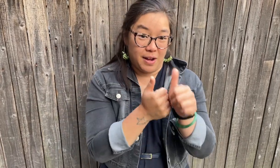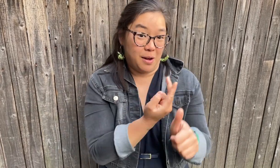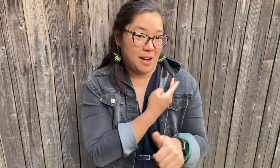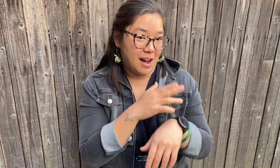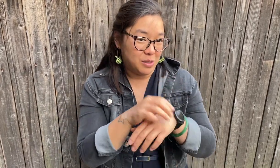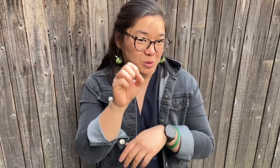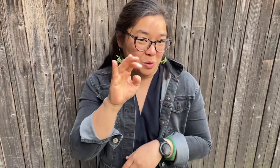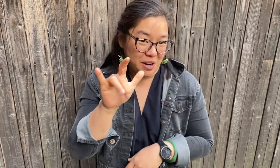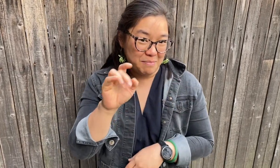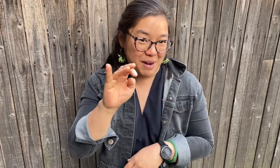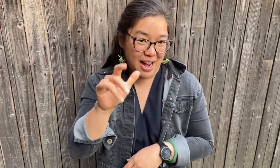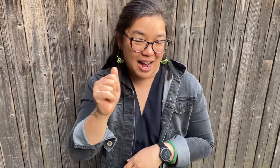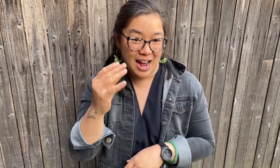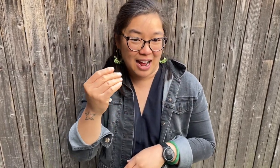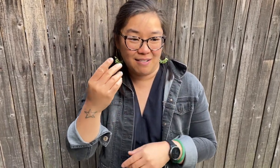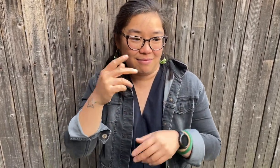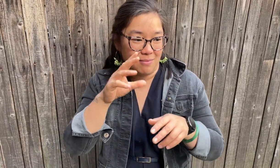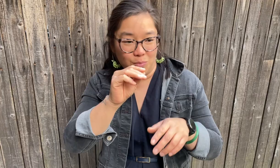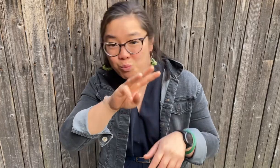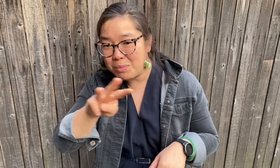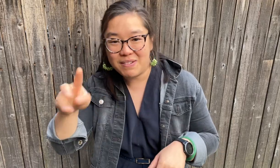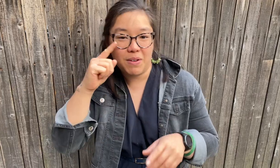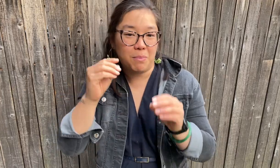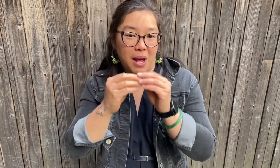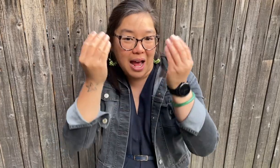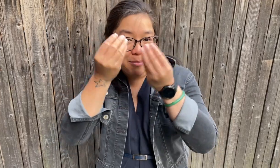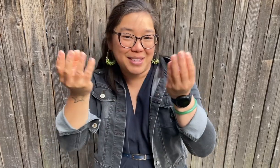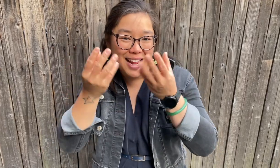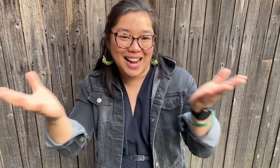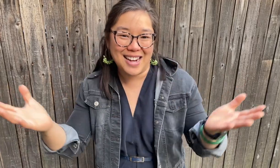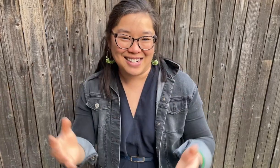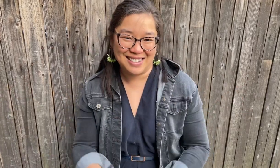Follow us on website and social media for any SDFF 2022 updates!